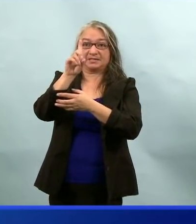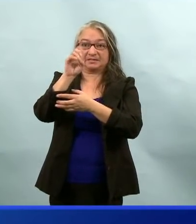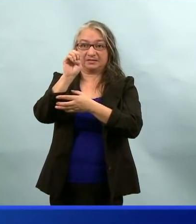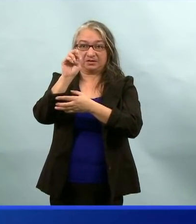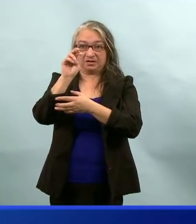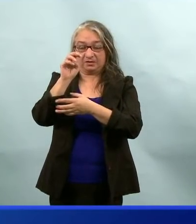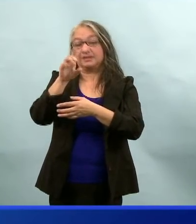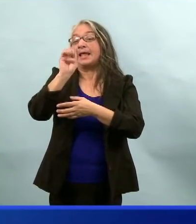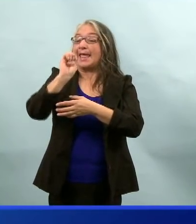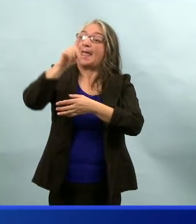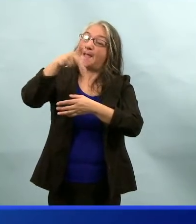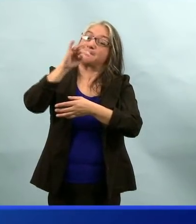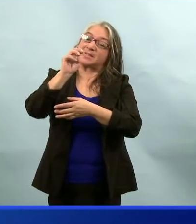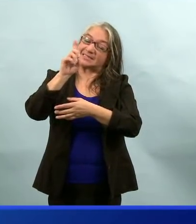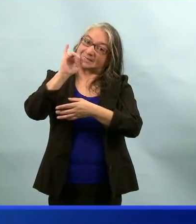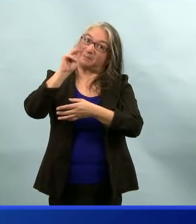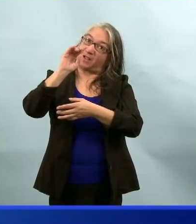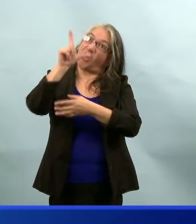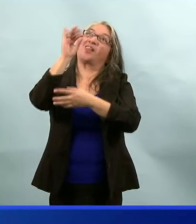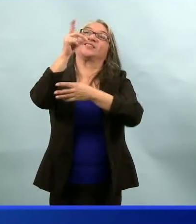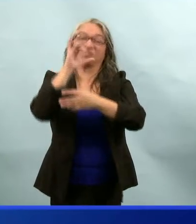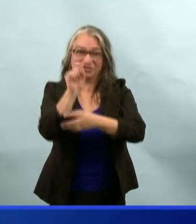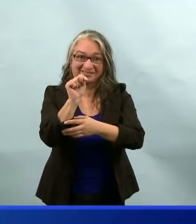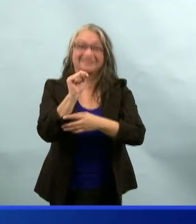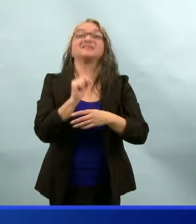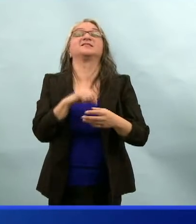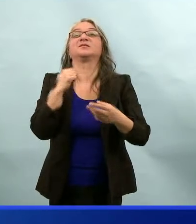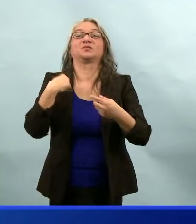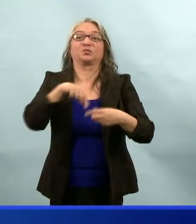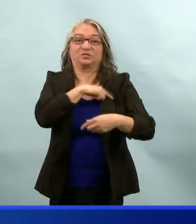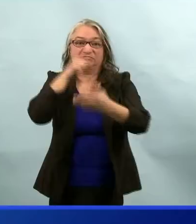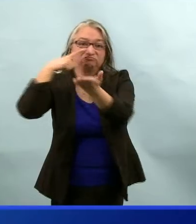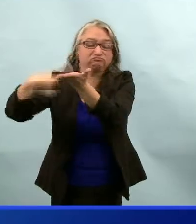what can we do about the risk so we're going to continue to meet we've always met and we're going